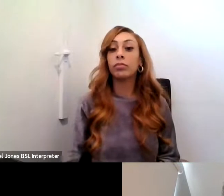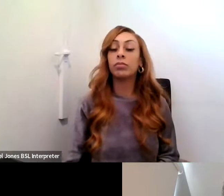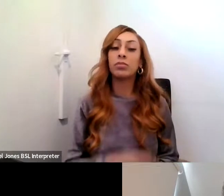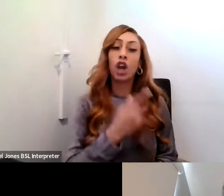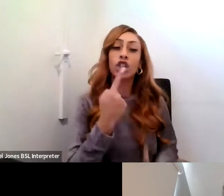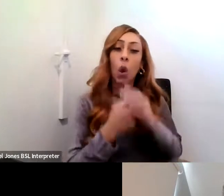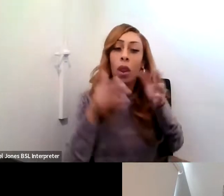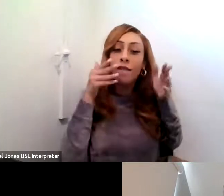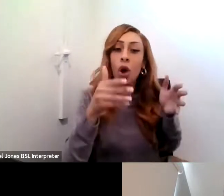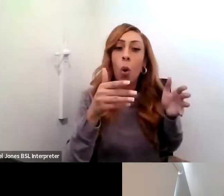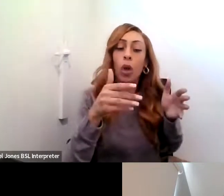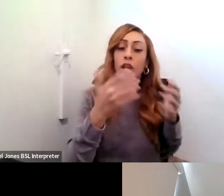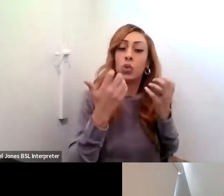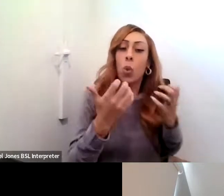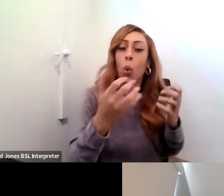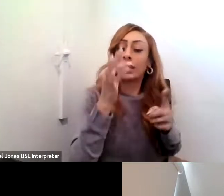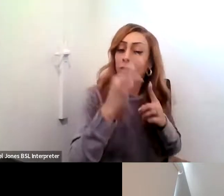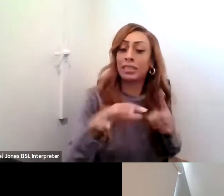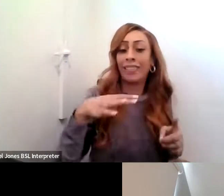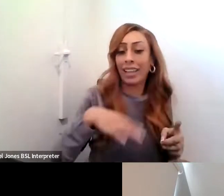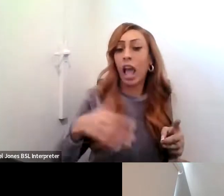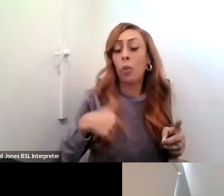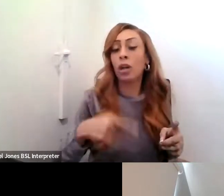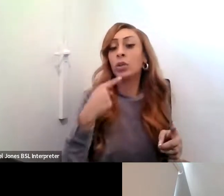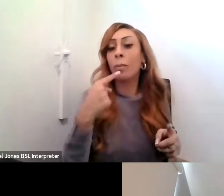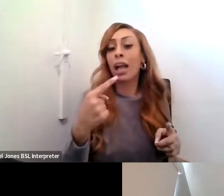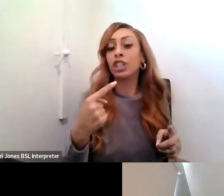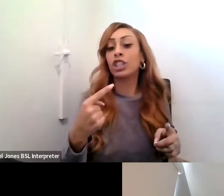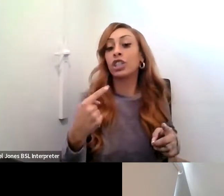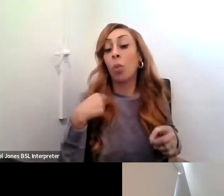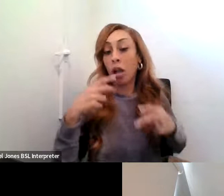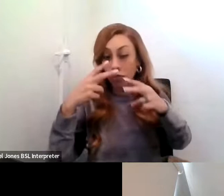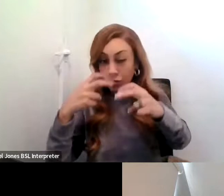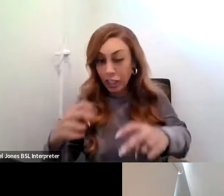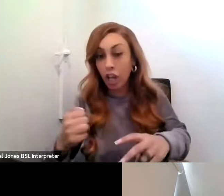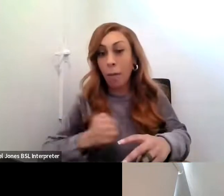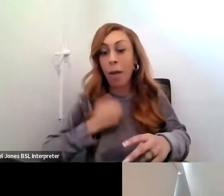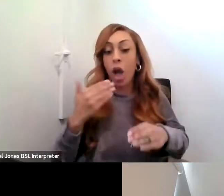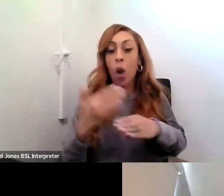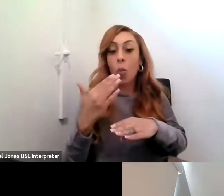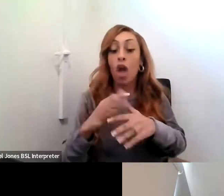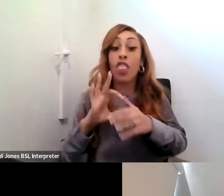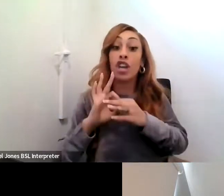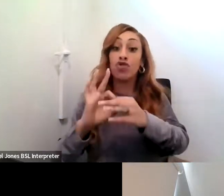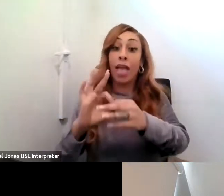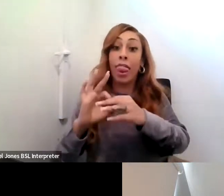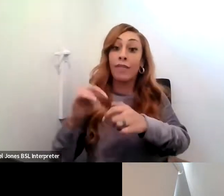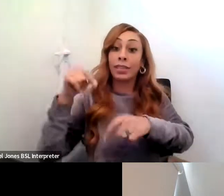I want to talk about a couple of things that come out of the work we do at Substrakt but I think that are relevant to this discussion.